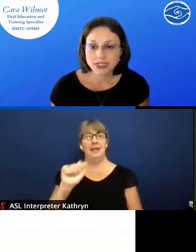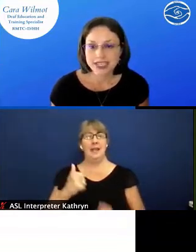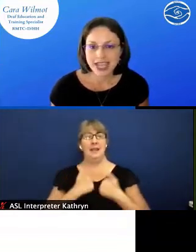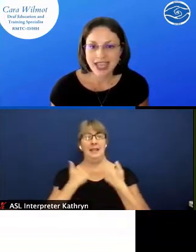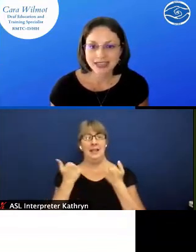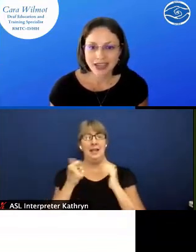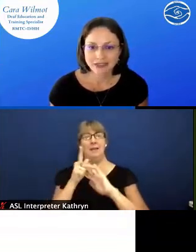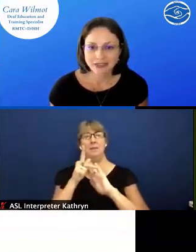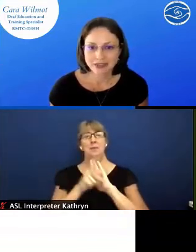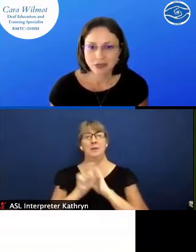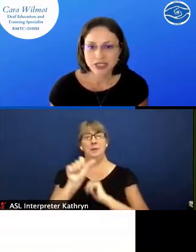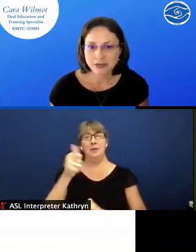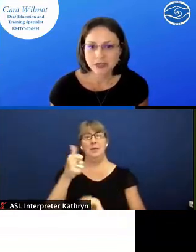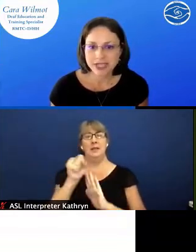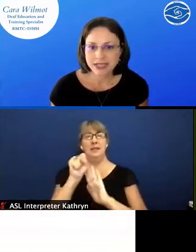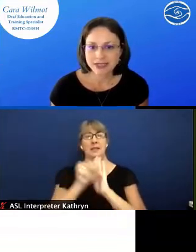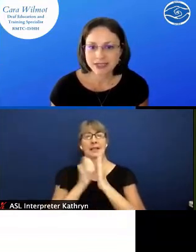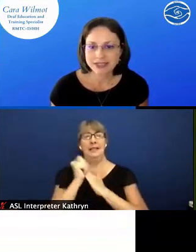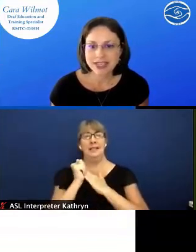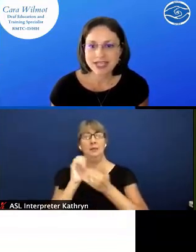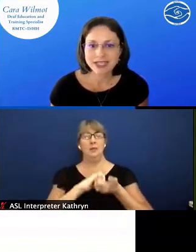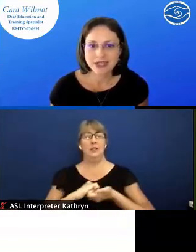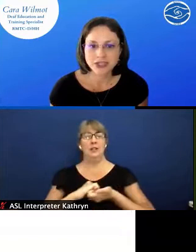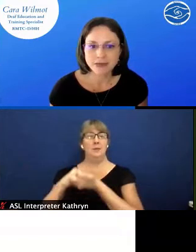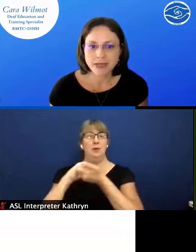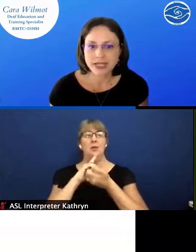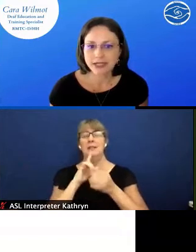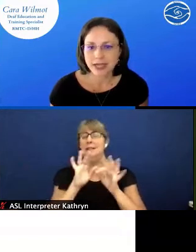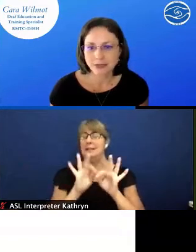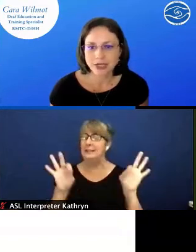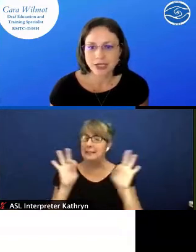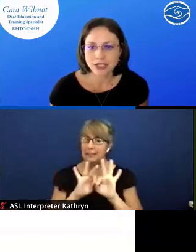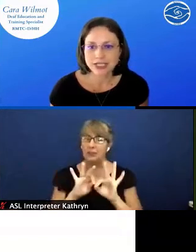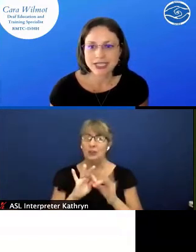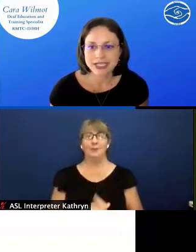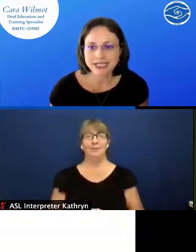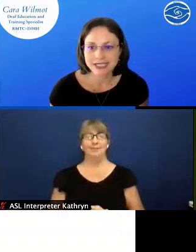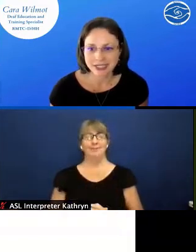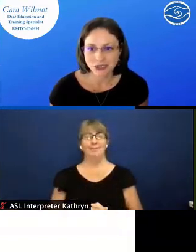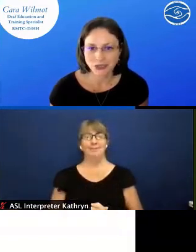TA-Live! Principal 10 State Leadership and collaboration is essential.